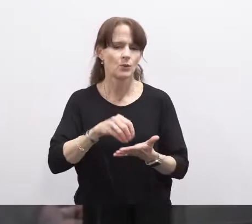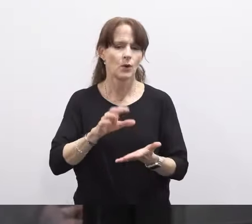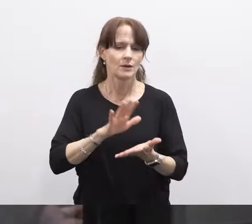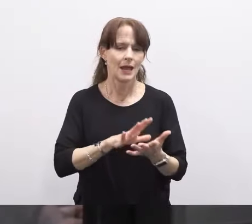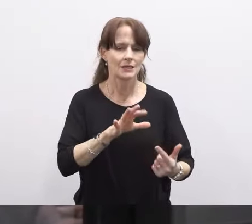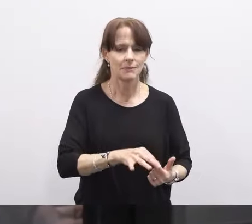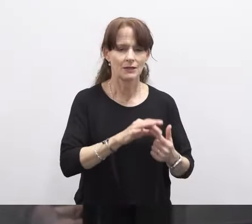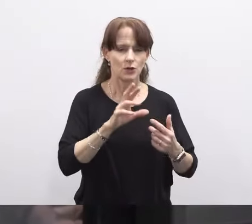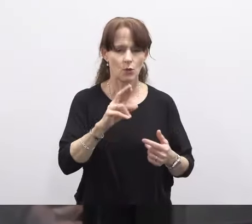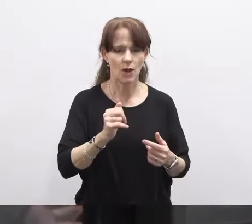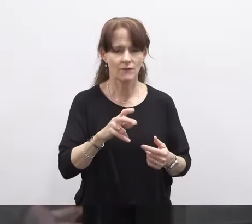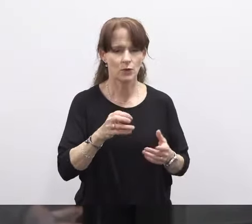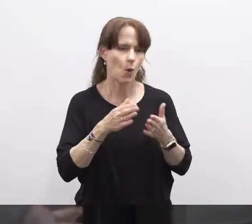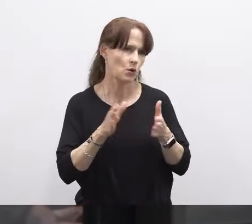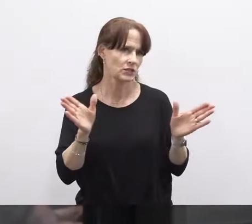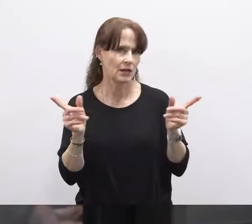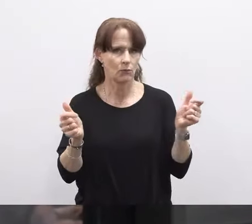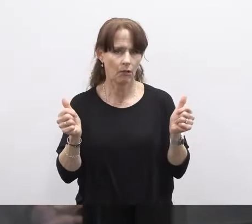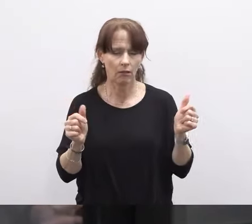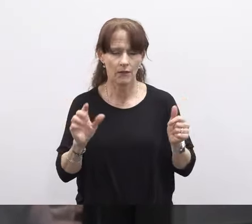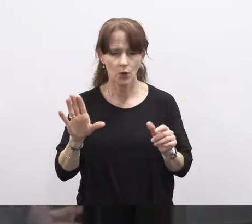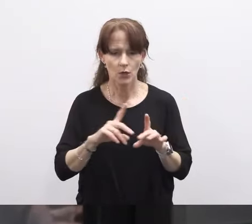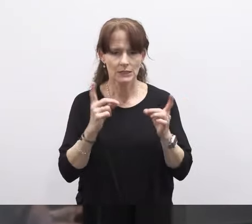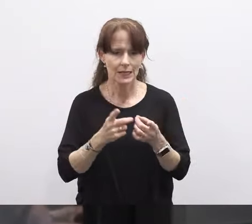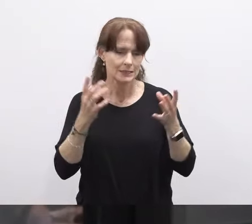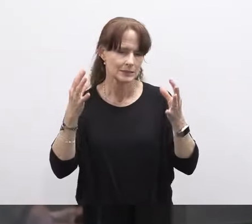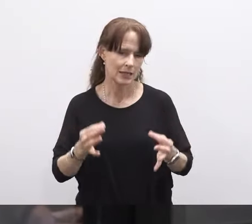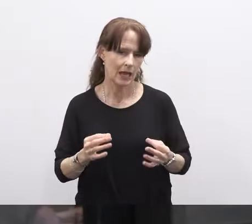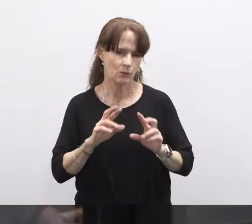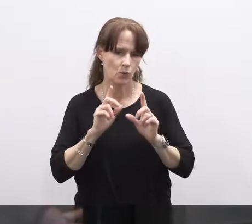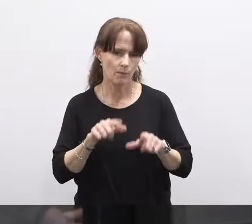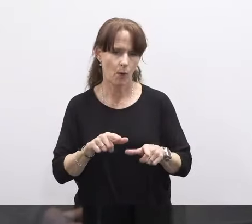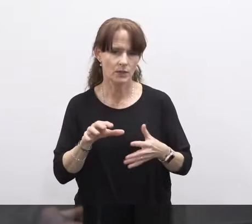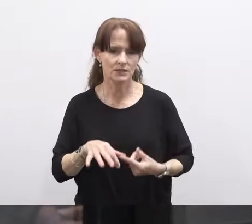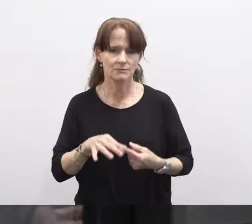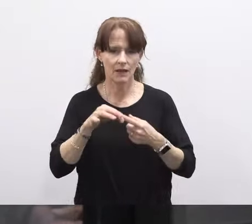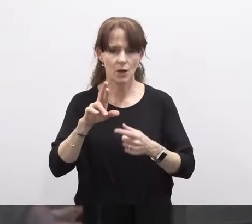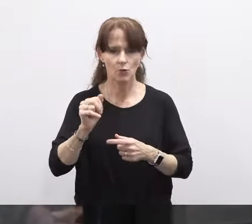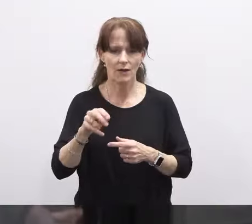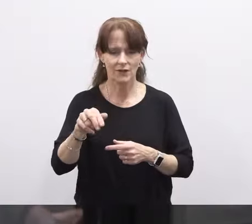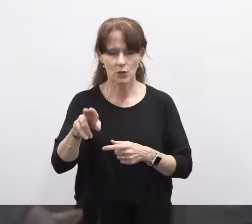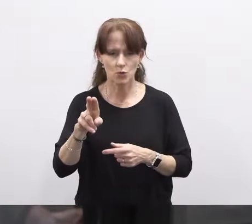or part of the general fund. Your district decided to report it as a special revenue fund.